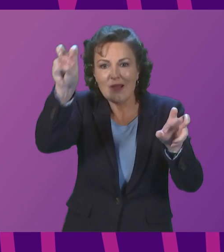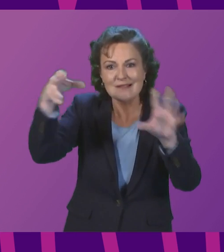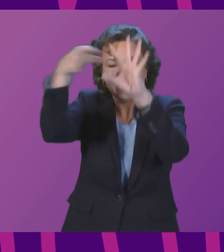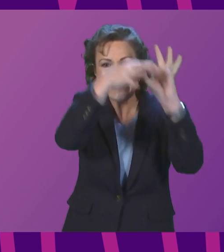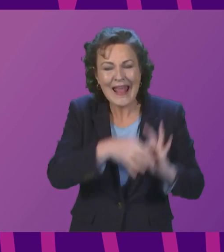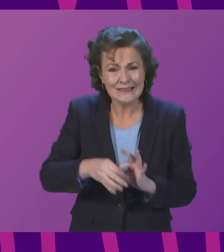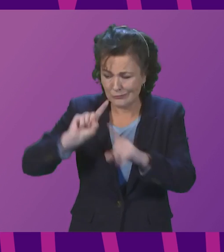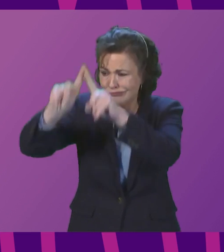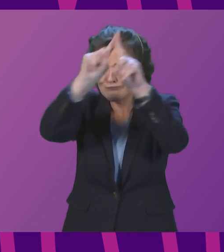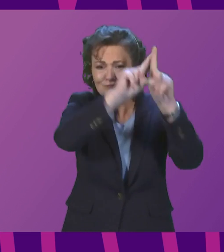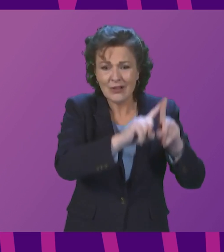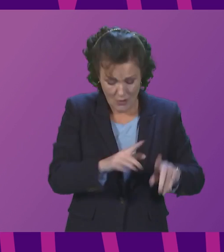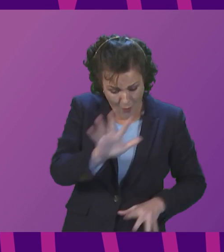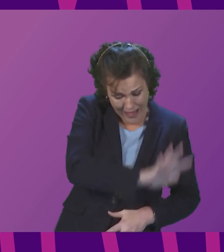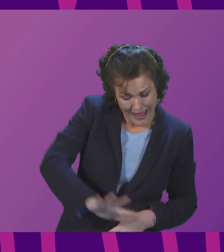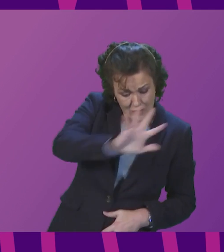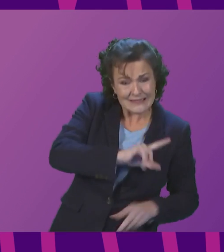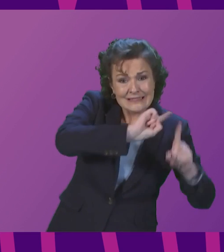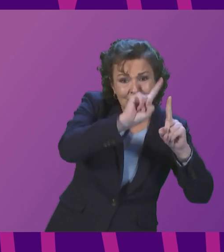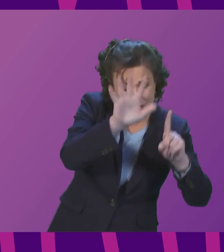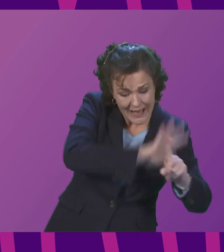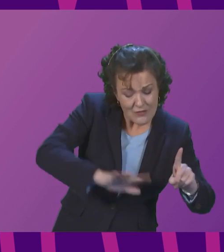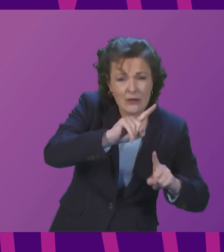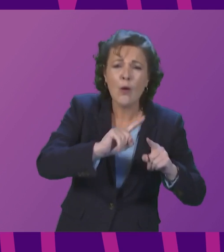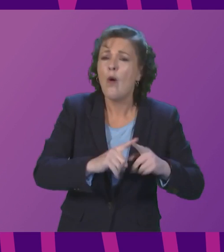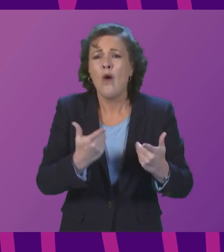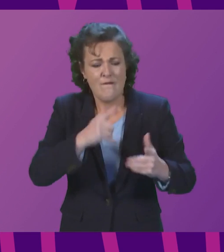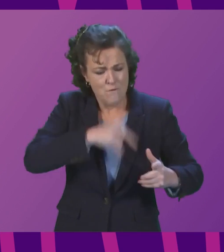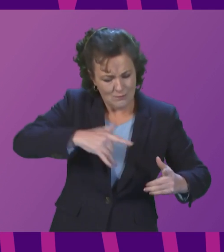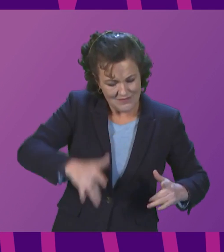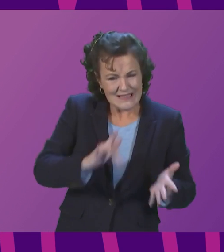Shawfair, Eskbank, Newtongrange, Gorebridge, Stow, Galashiels, Tweedbank and Kintore have